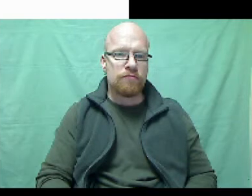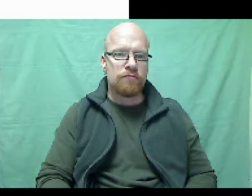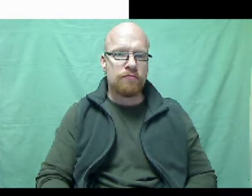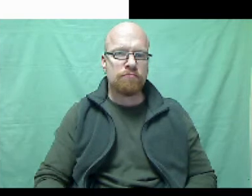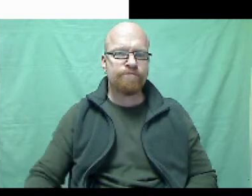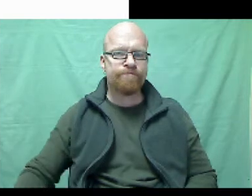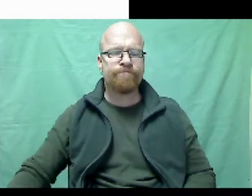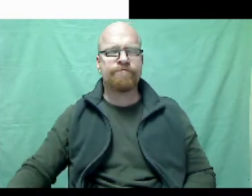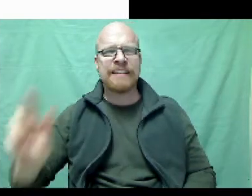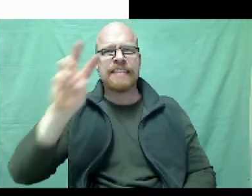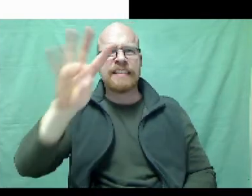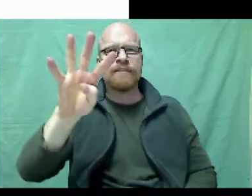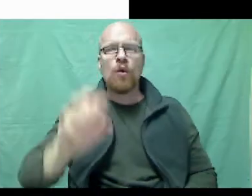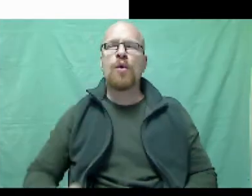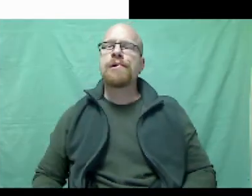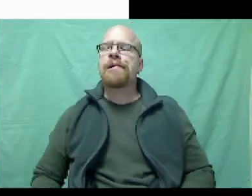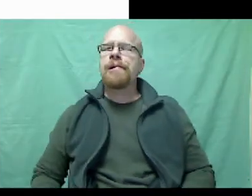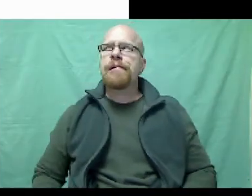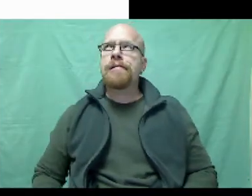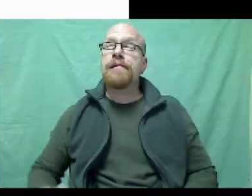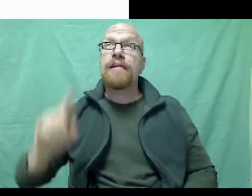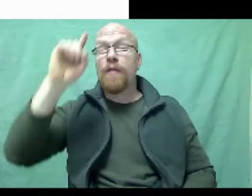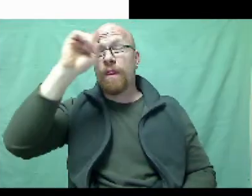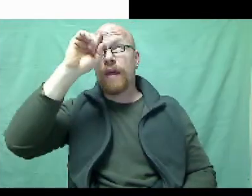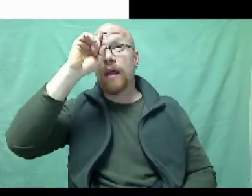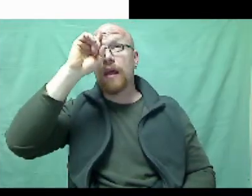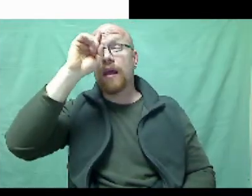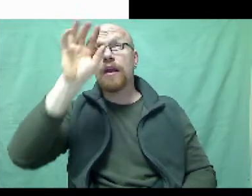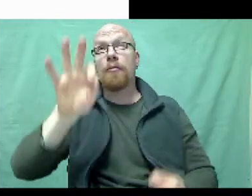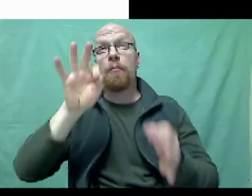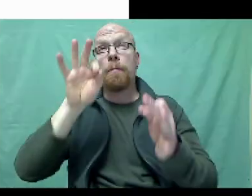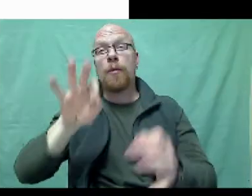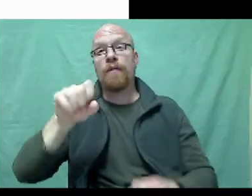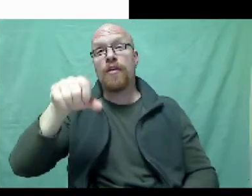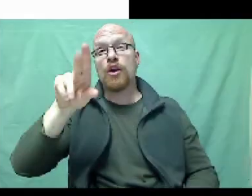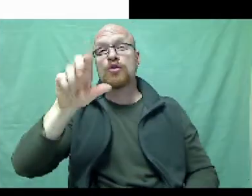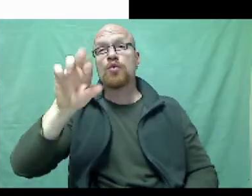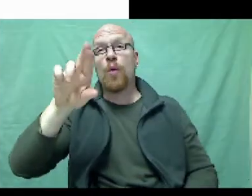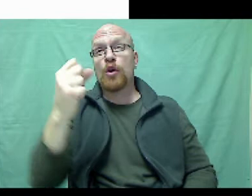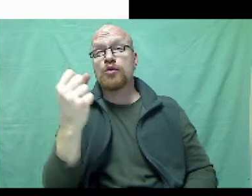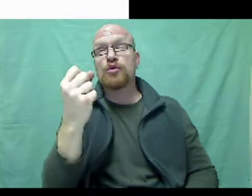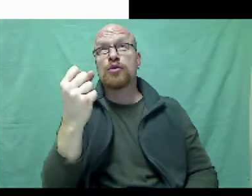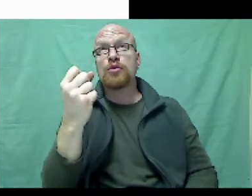So A. Now if you think about perfect squares, 1 squared,